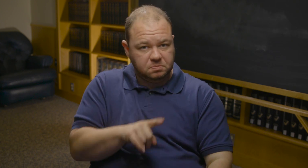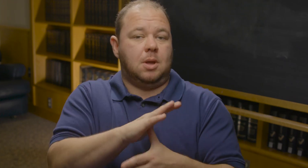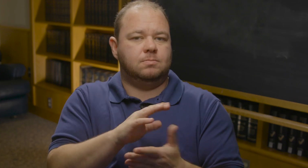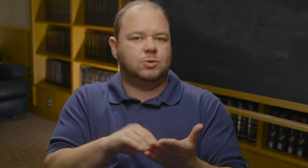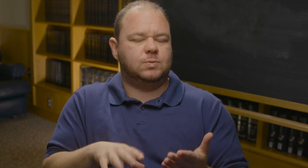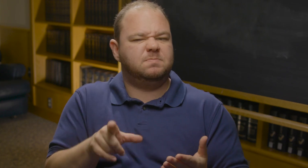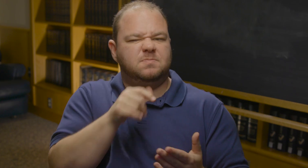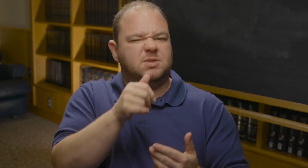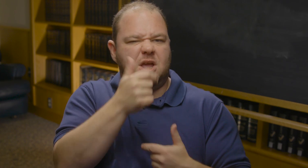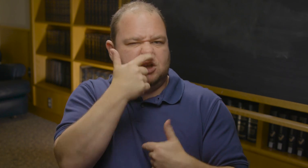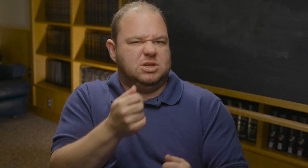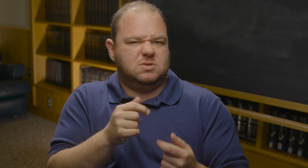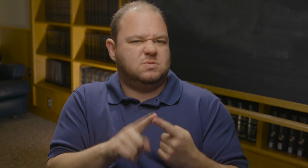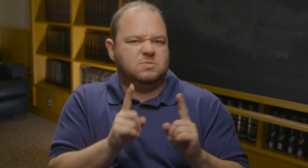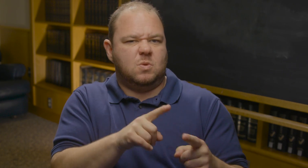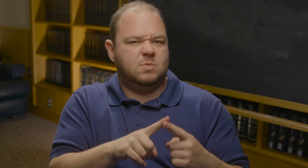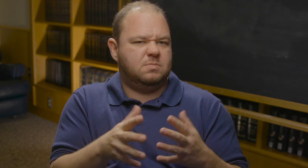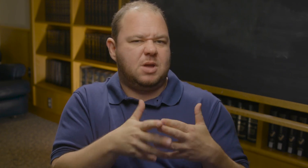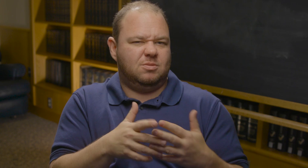The top student was not interested in going to America.